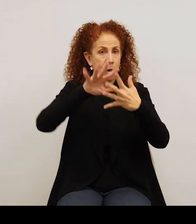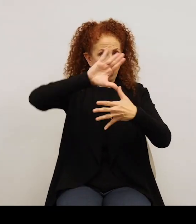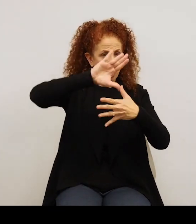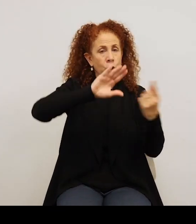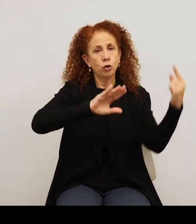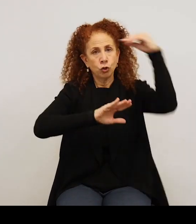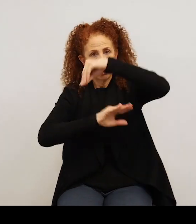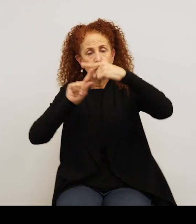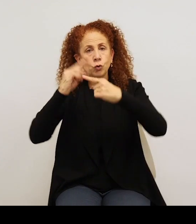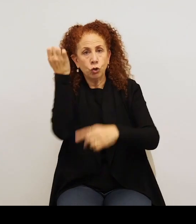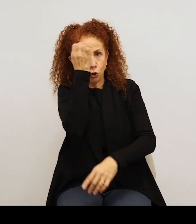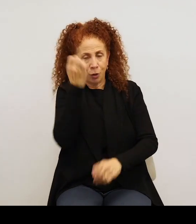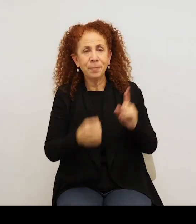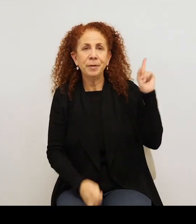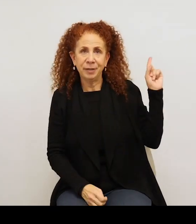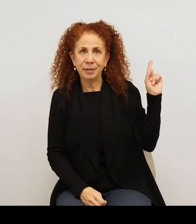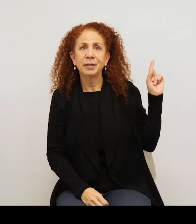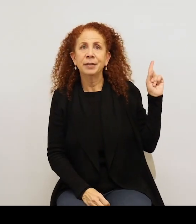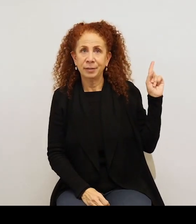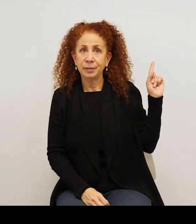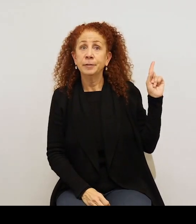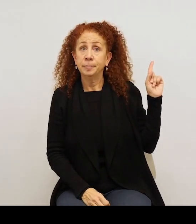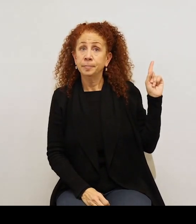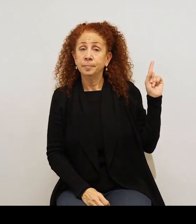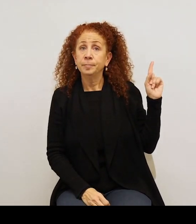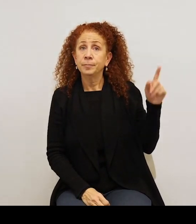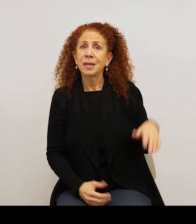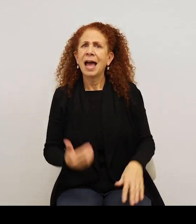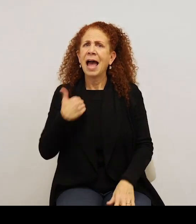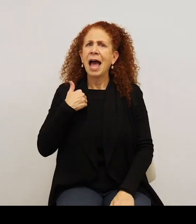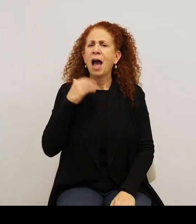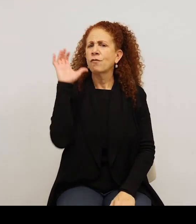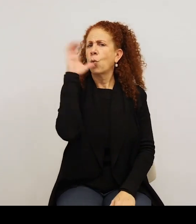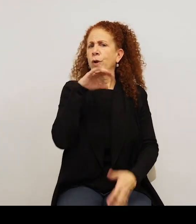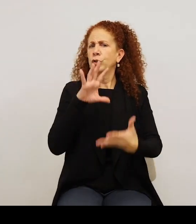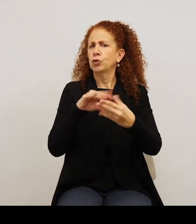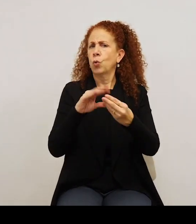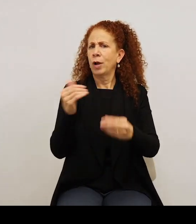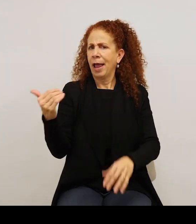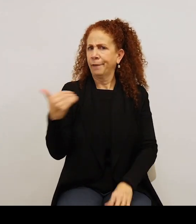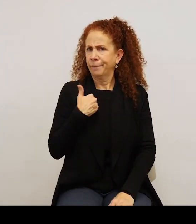And they have a bit of a weird story because they were actually, I think,